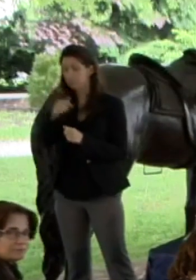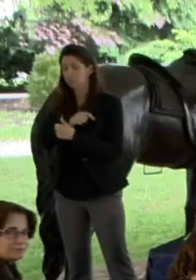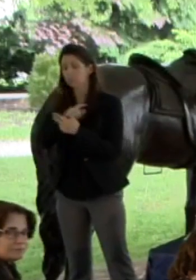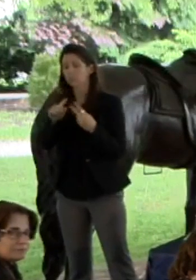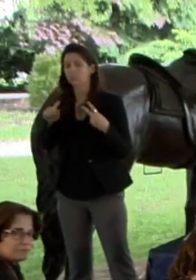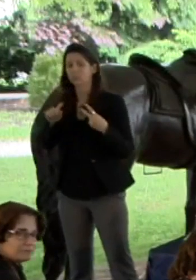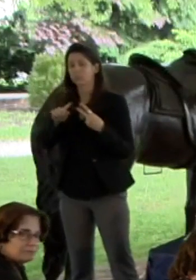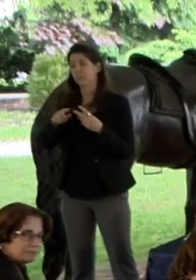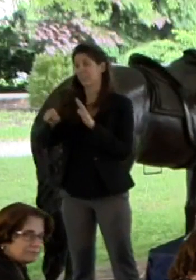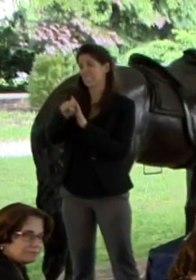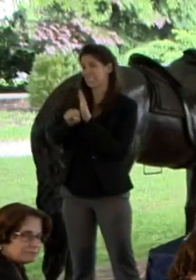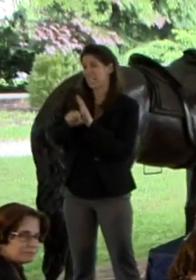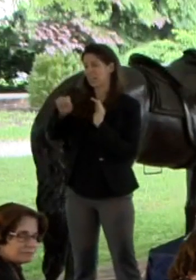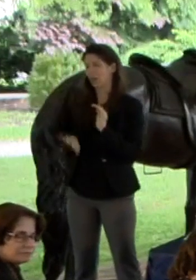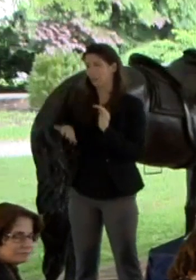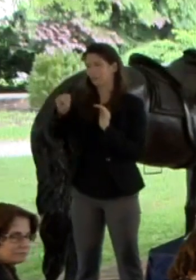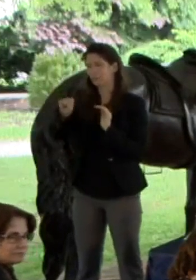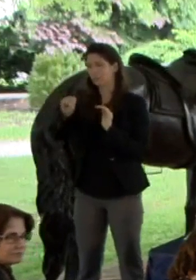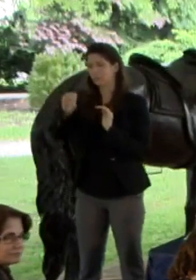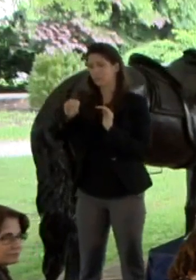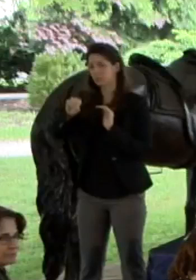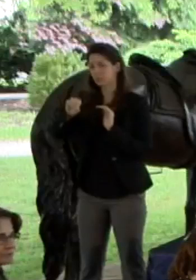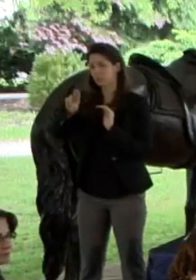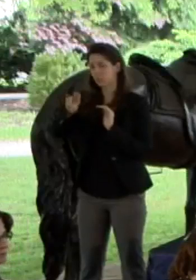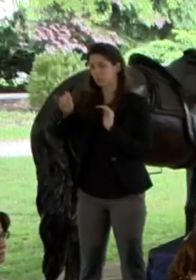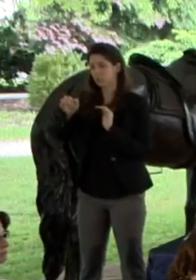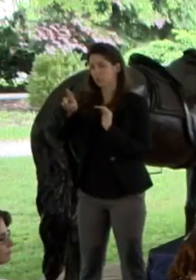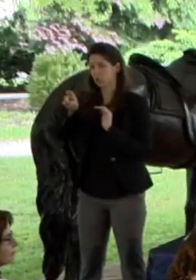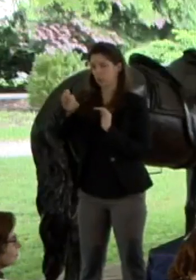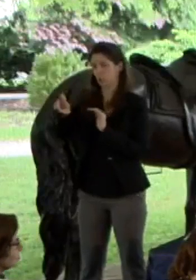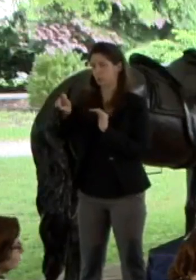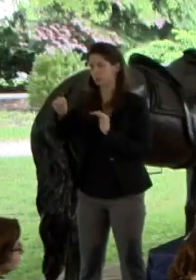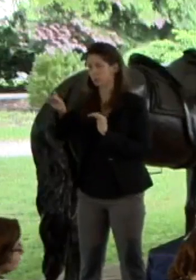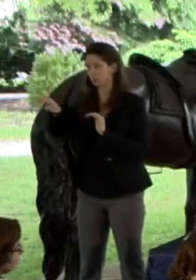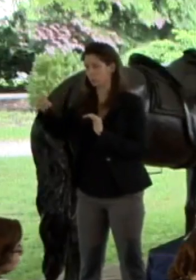STRONG PERSON OF COLOR WHO IS RELEVANT IN THE HISTORY OF OUR